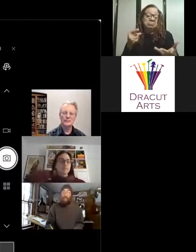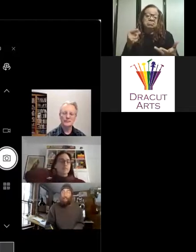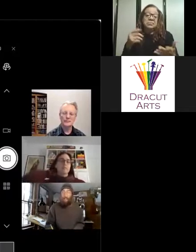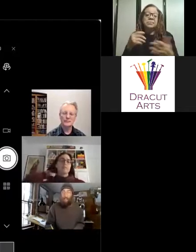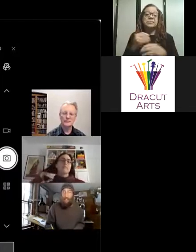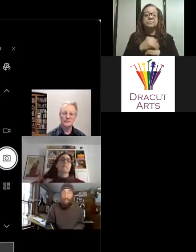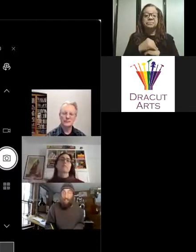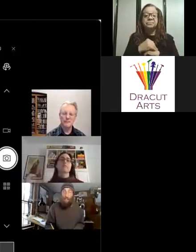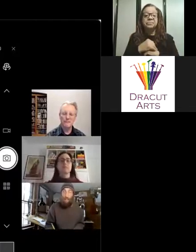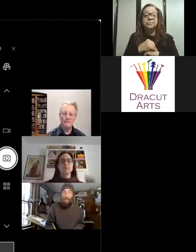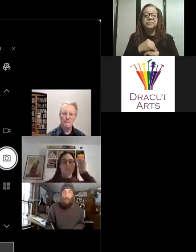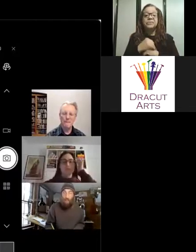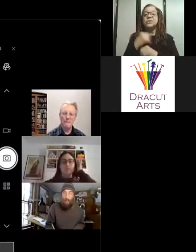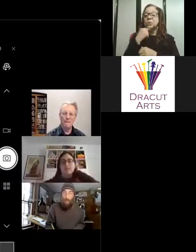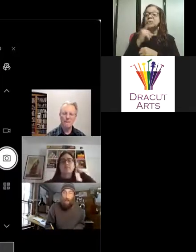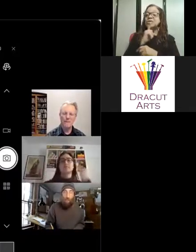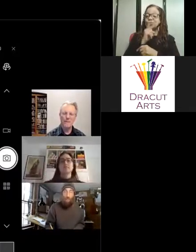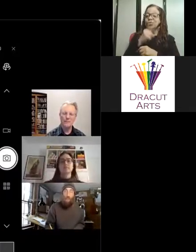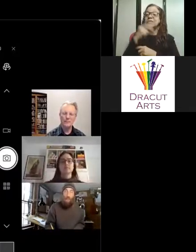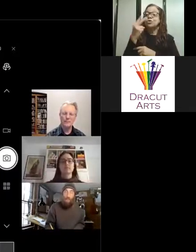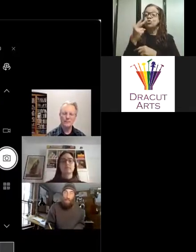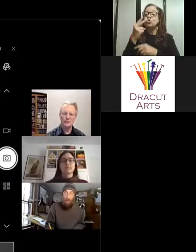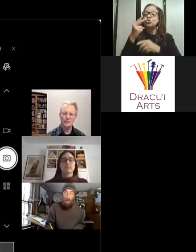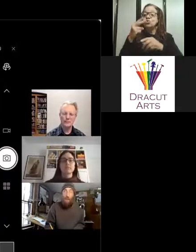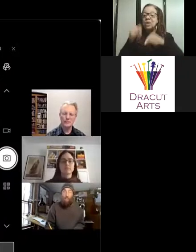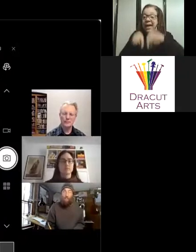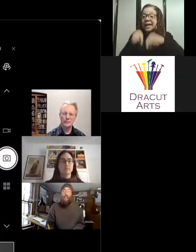characteristics-- yes, it's true, he has two legs, two arms, uh, a roundish